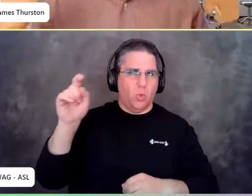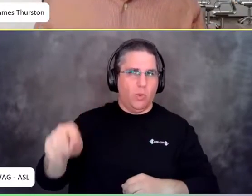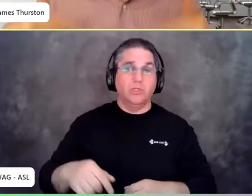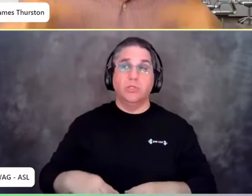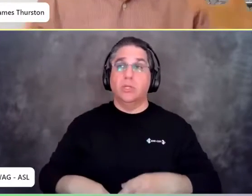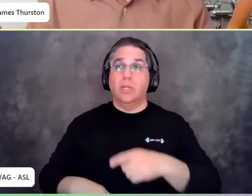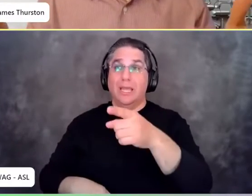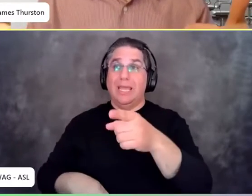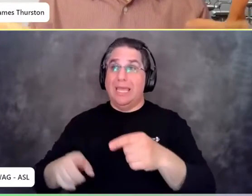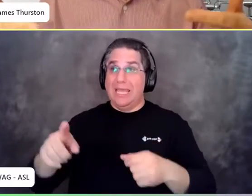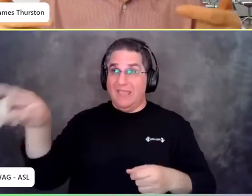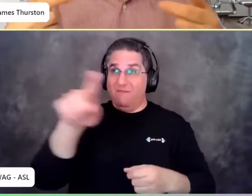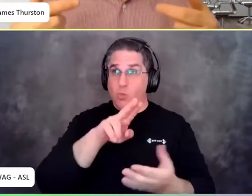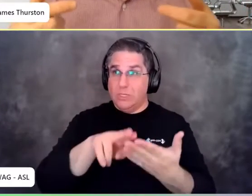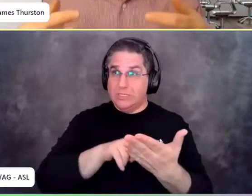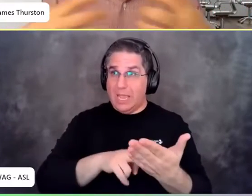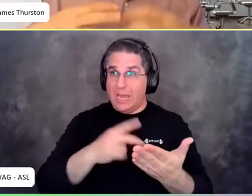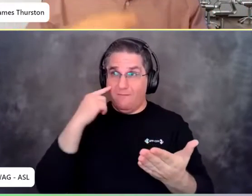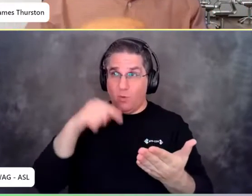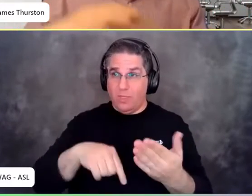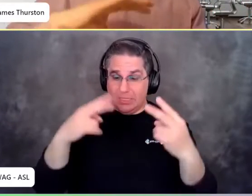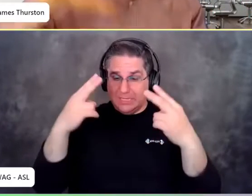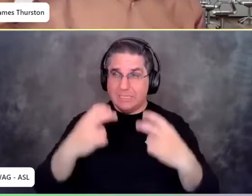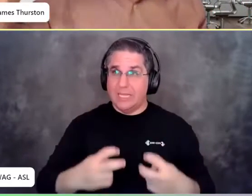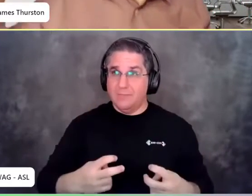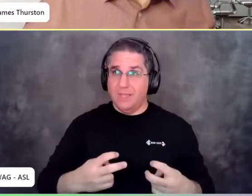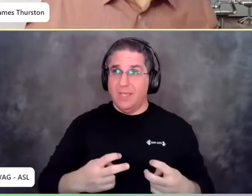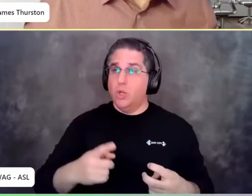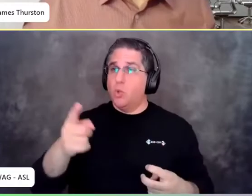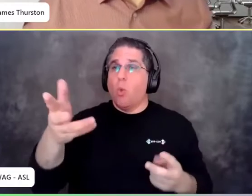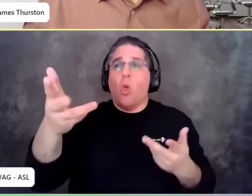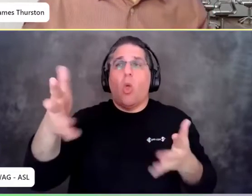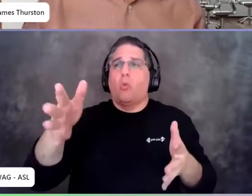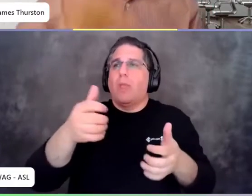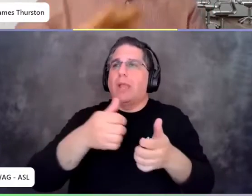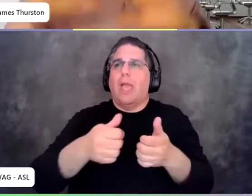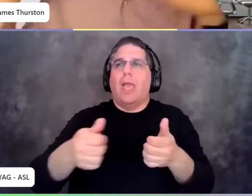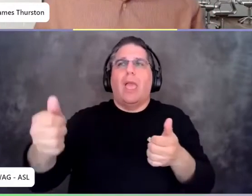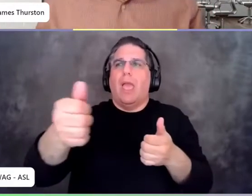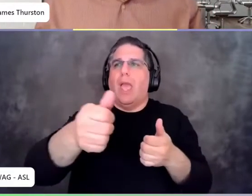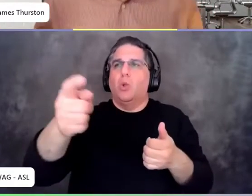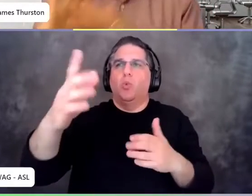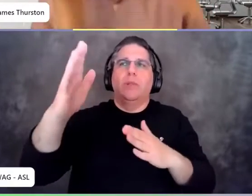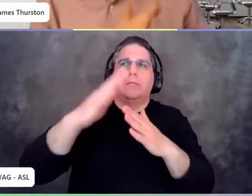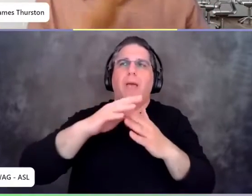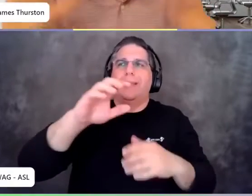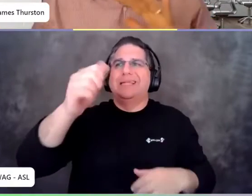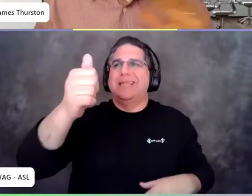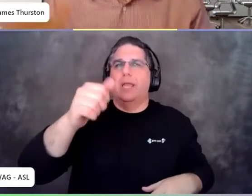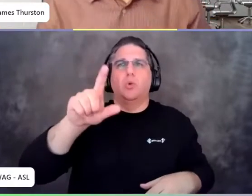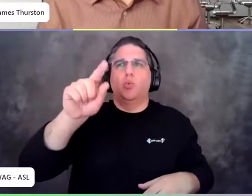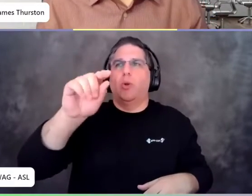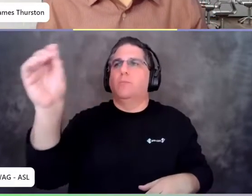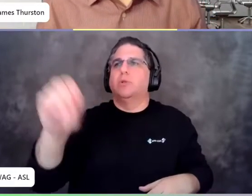really robust tools. And what I tell organizations, and this goes to the previous question, if you are even signing up to